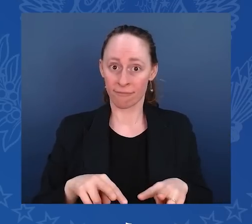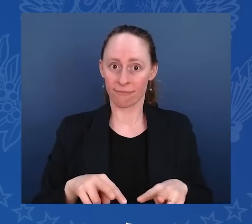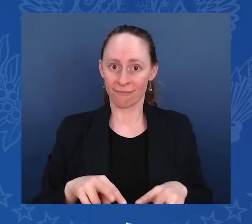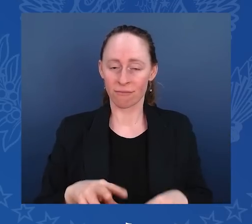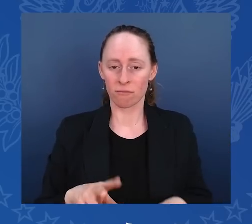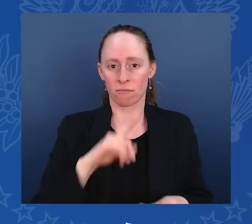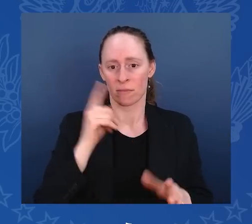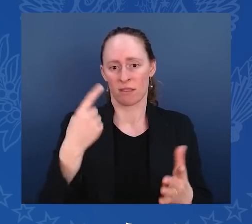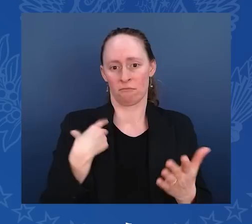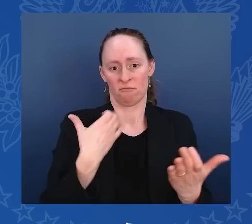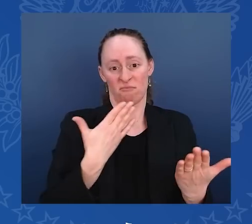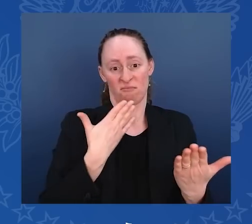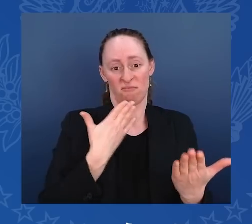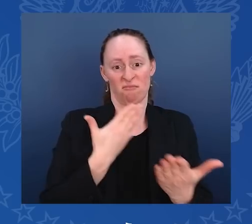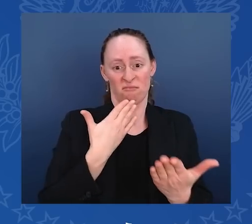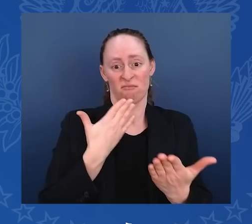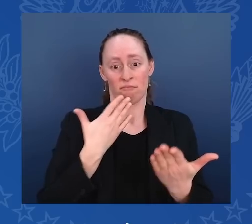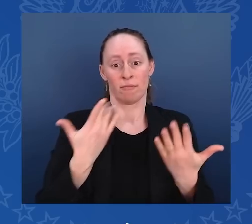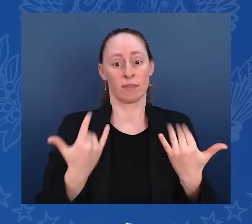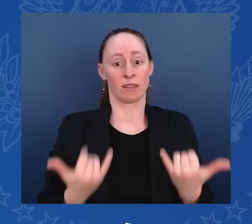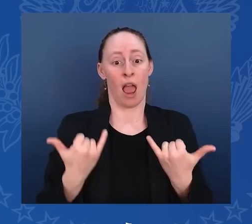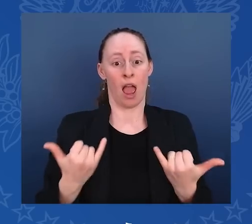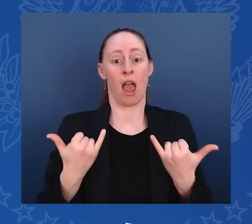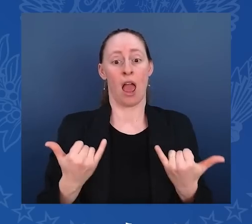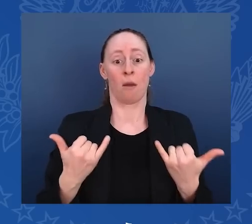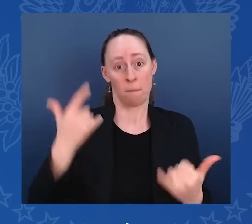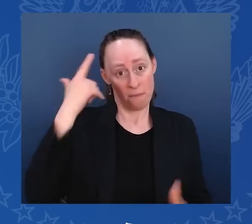that these attacks on democracy will be blunted.